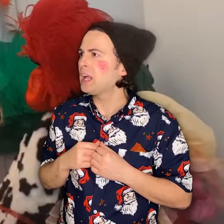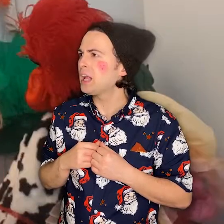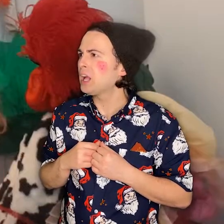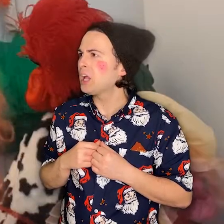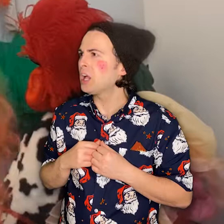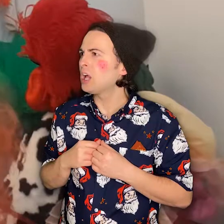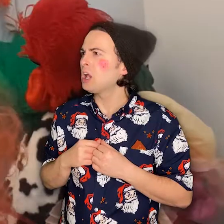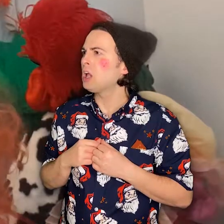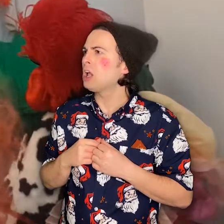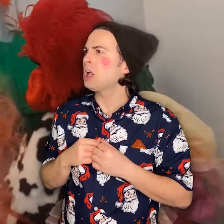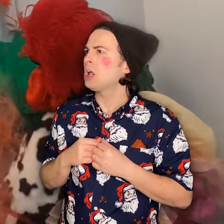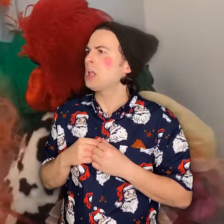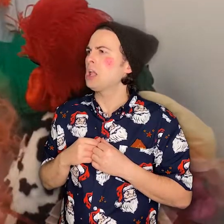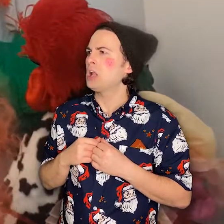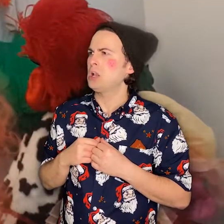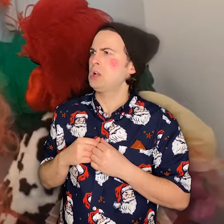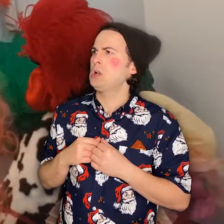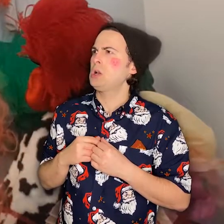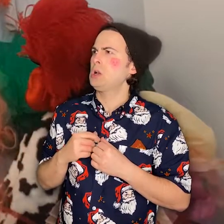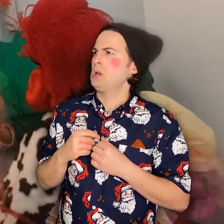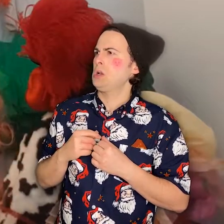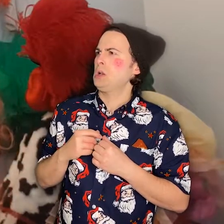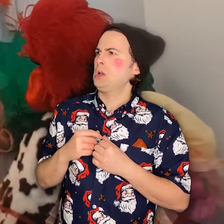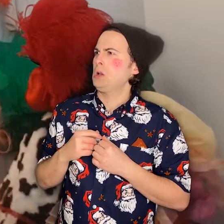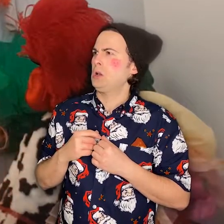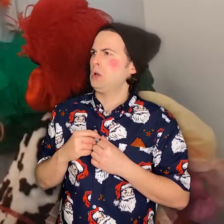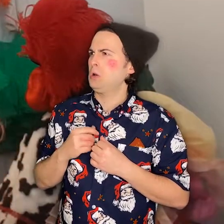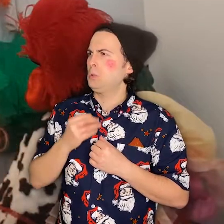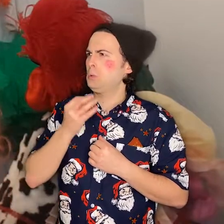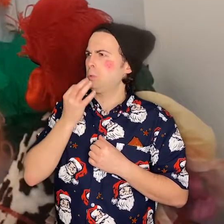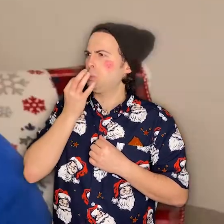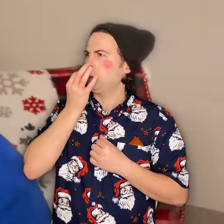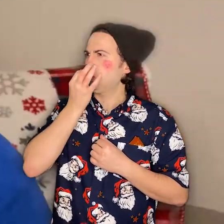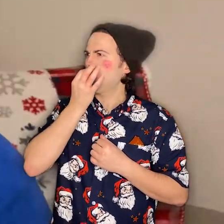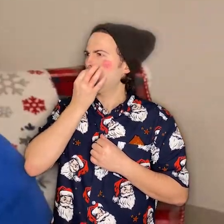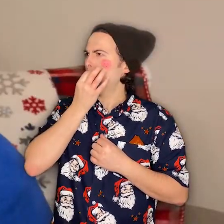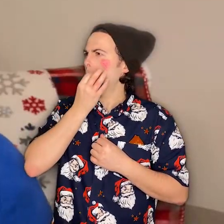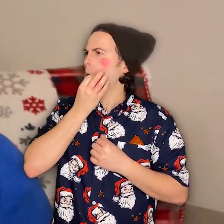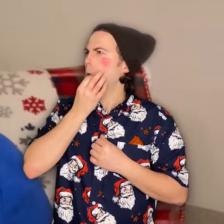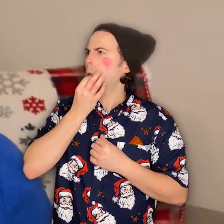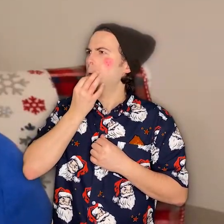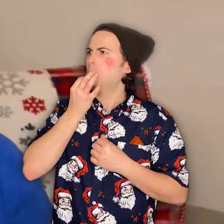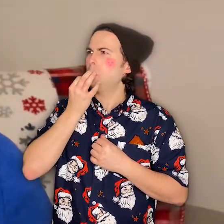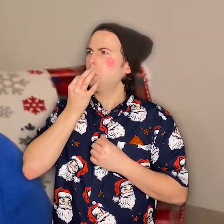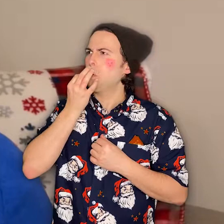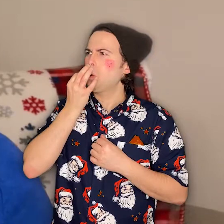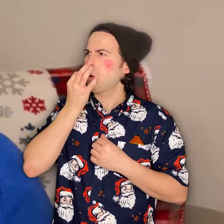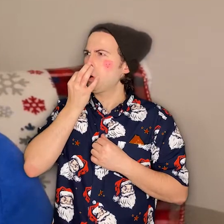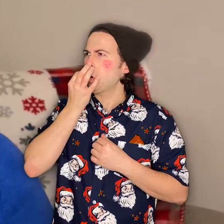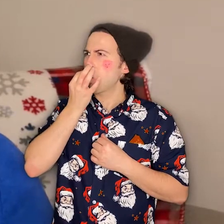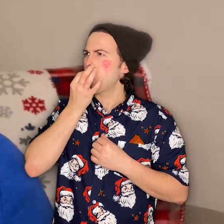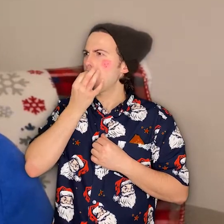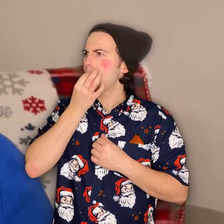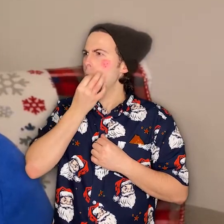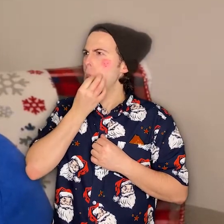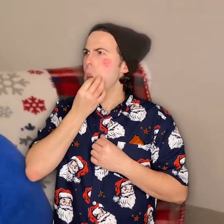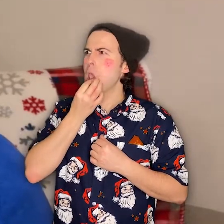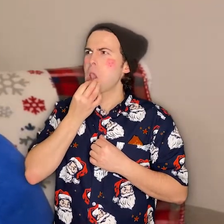Helen – We’re going to go in concentric circles around you lips like this. Belle – Like this?